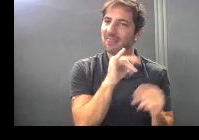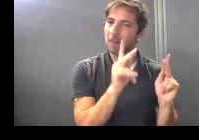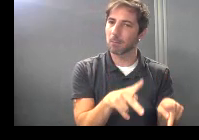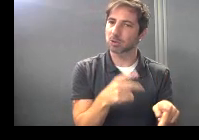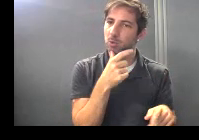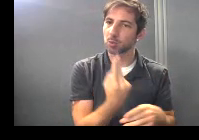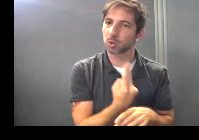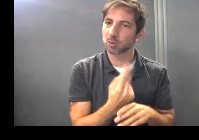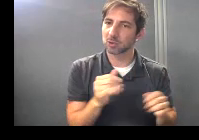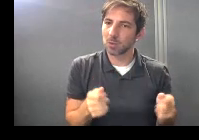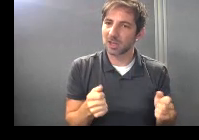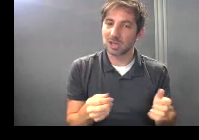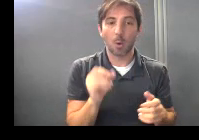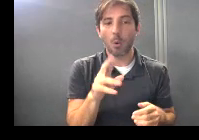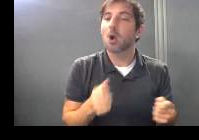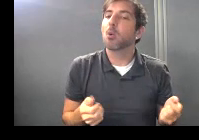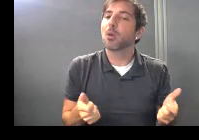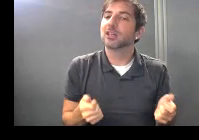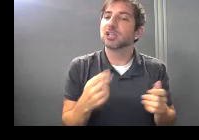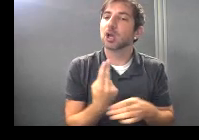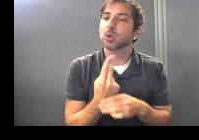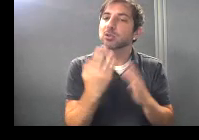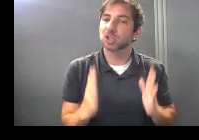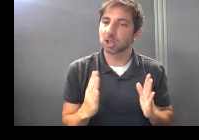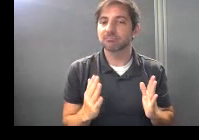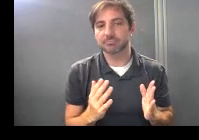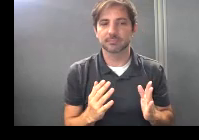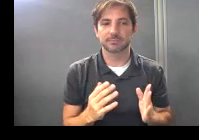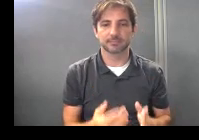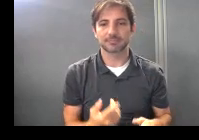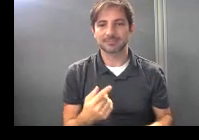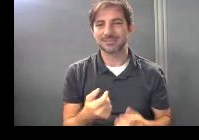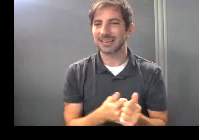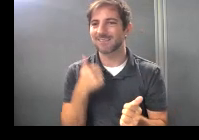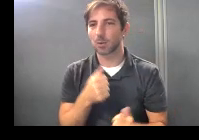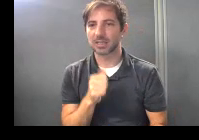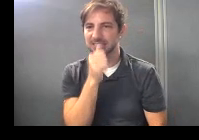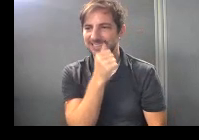USER. AVOID TERMS LIKE SUFFERS FROM.